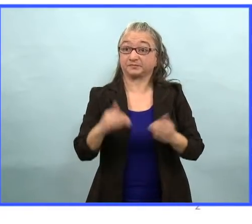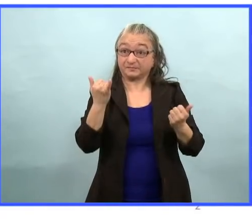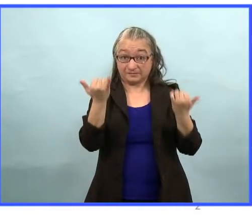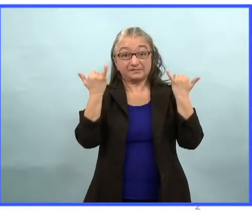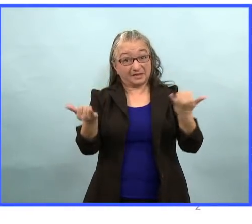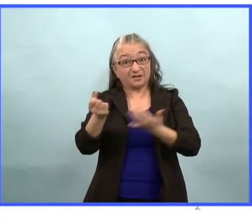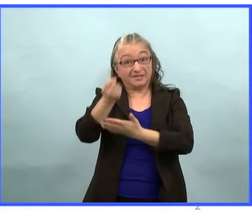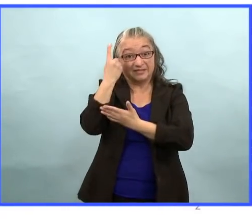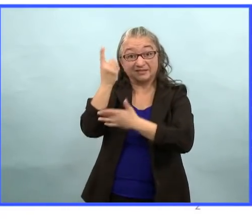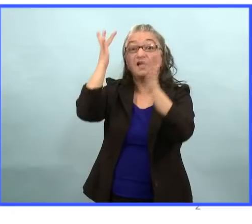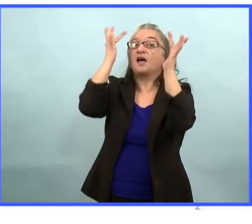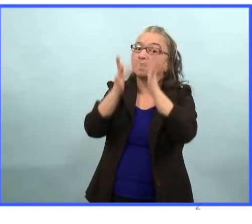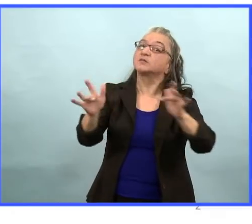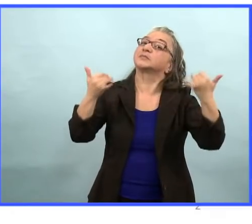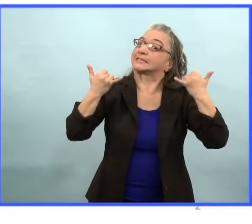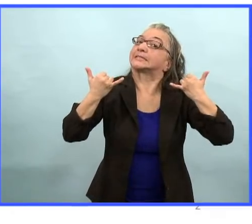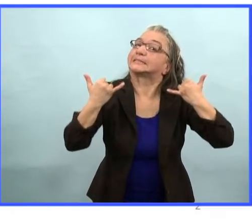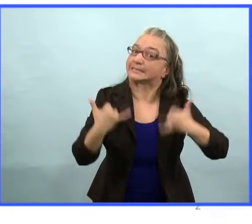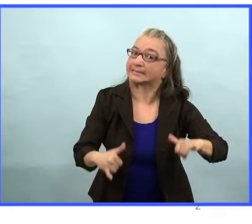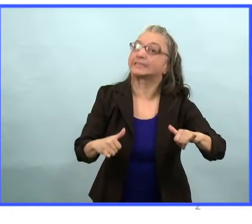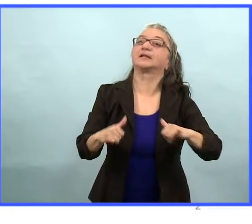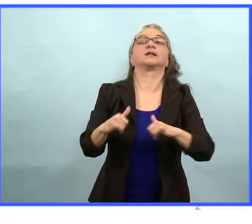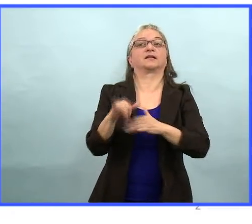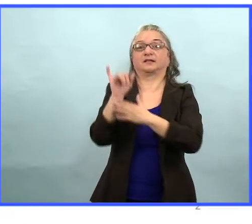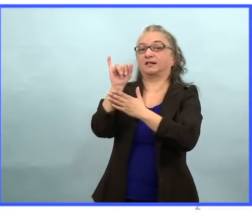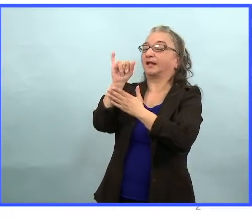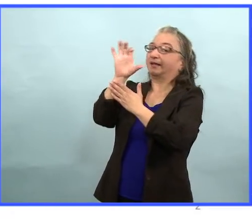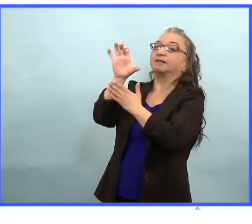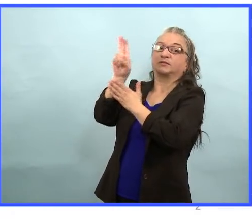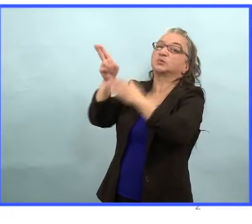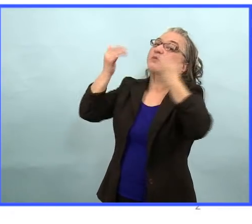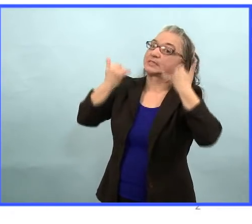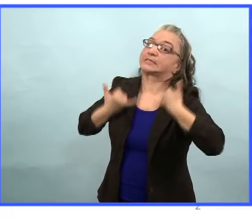these numbers are coming down from what we are seeing a week or two ago